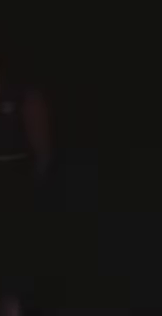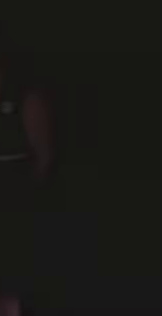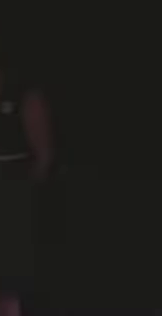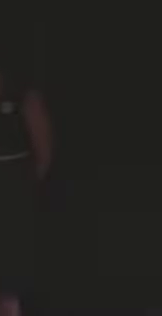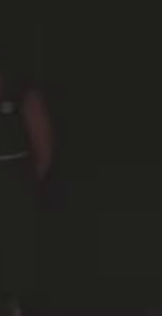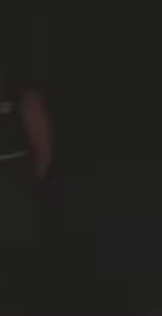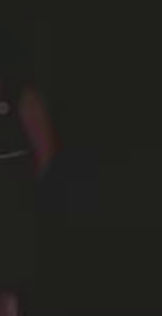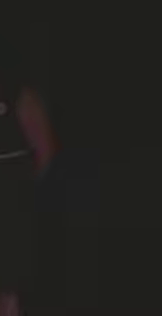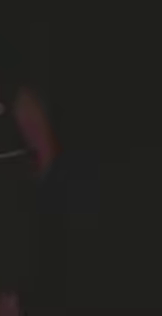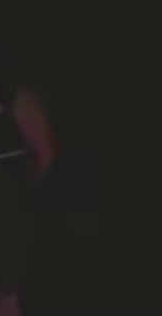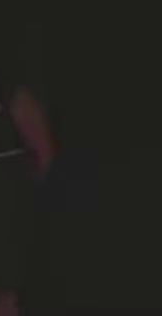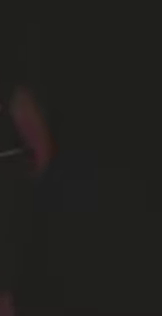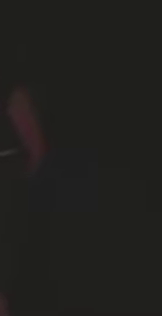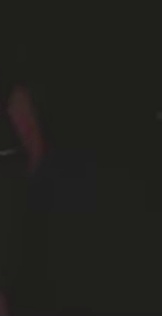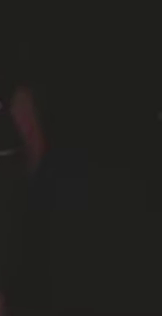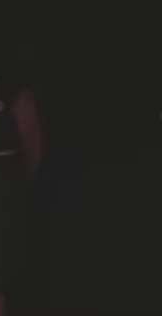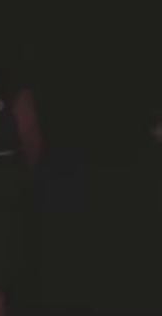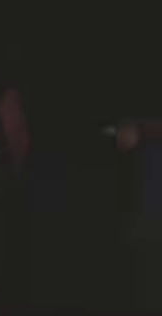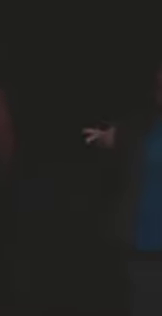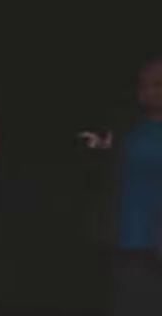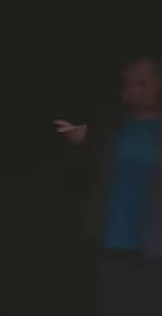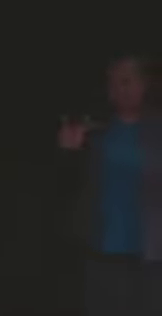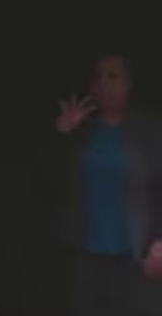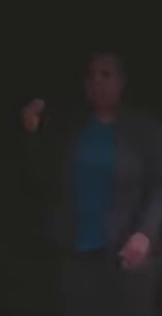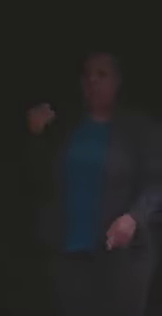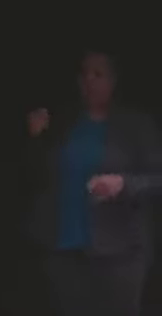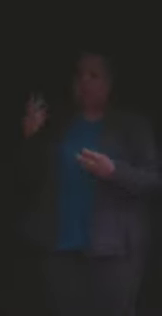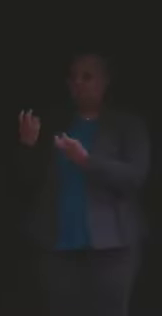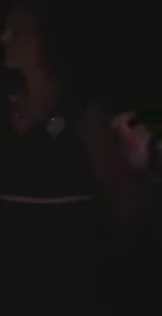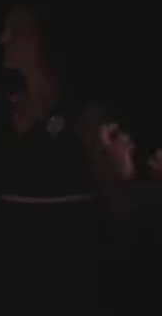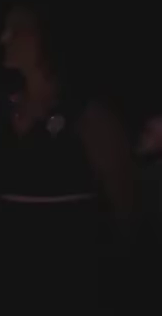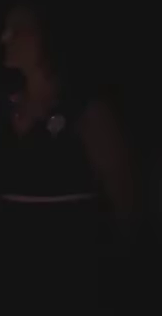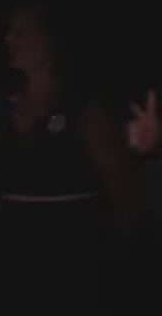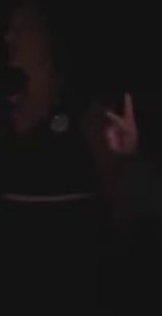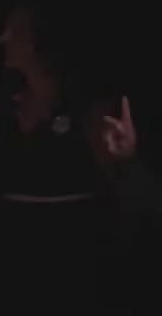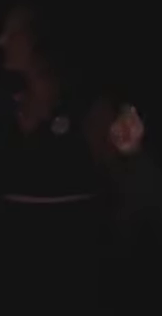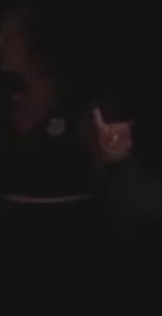So yes, my name is Matt, this is Lindsay, this is Rachel. And over here we have Cathy [AD] At left.